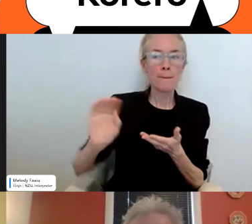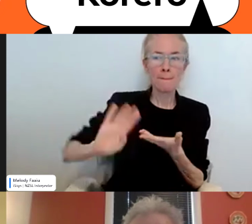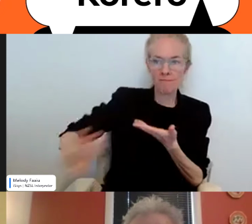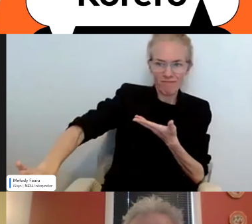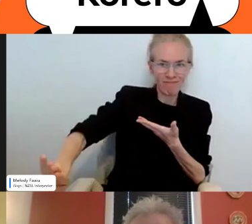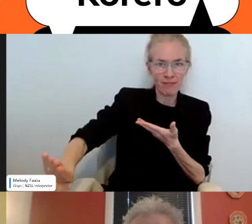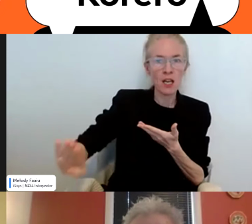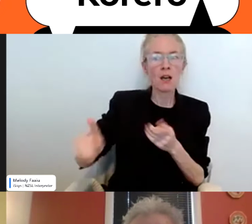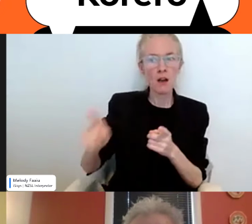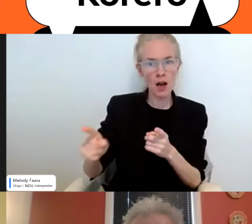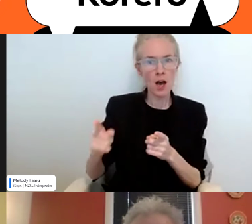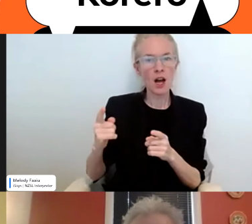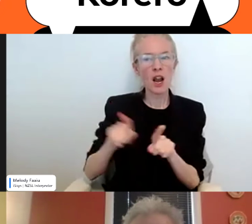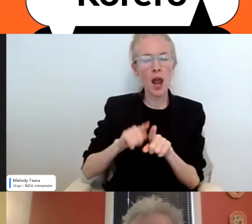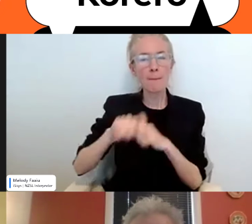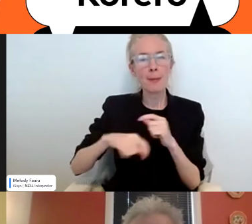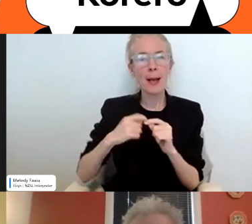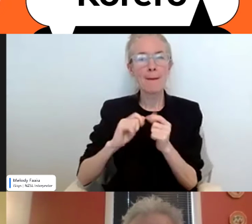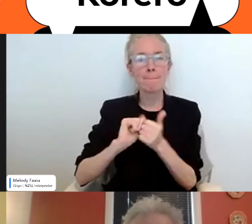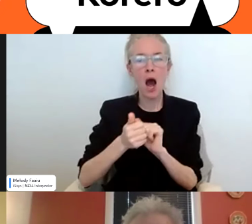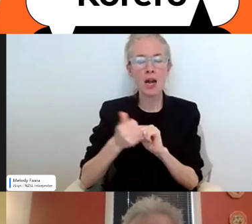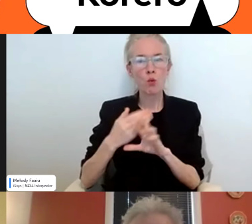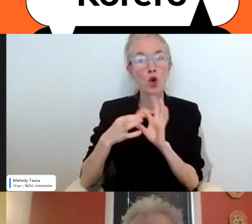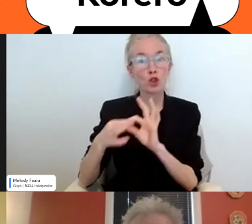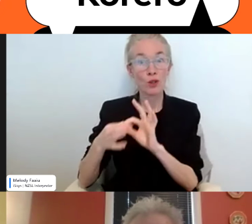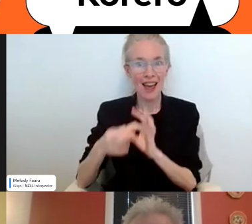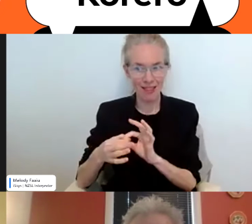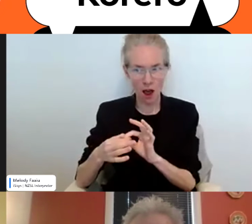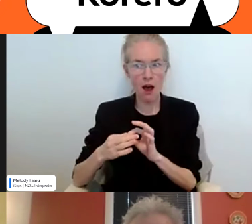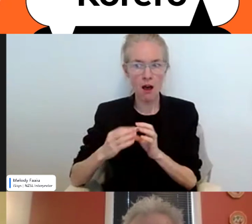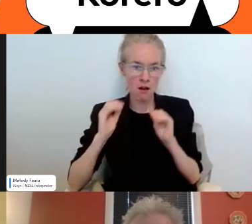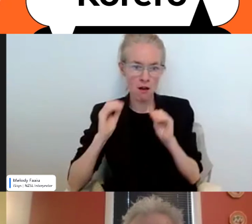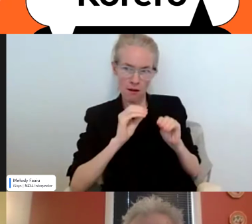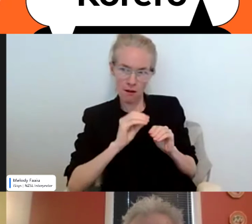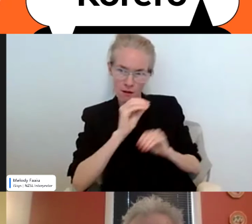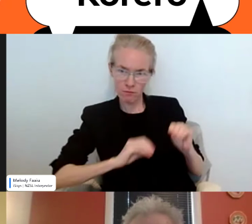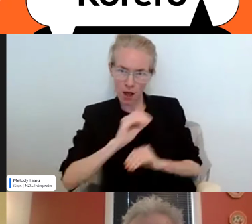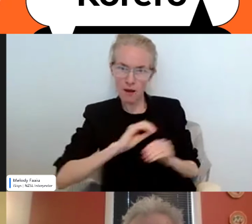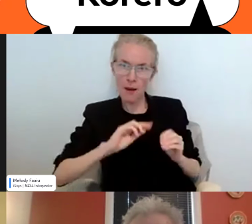know best. And this is a policy that we, or a strategy that we've